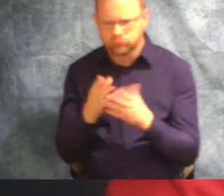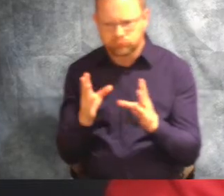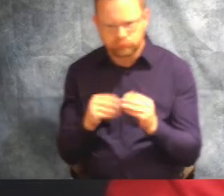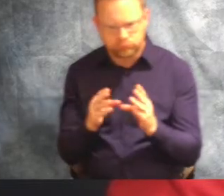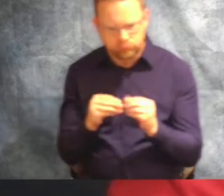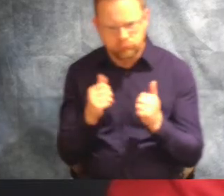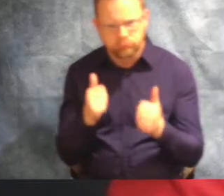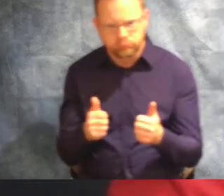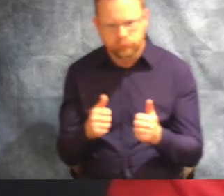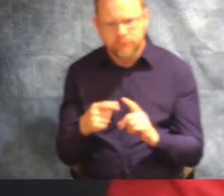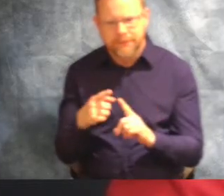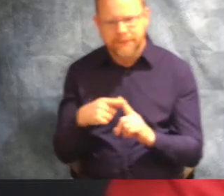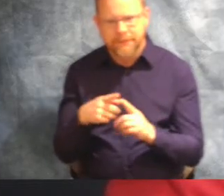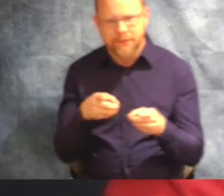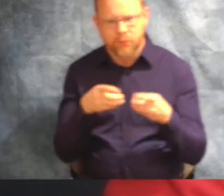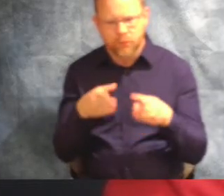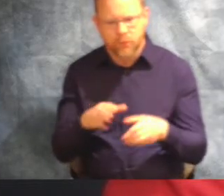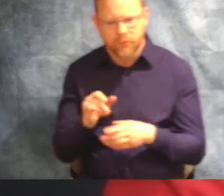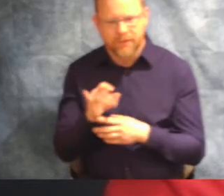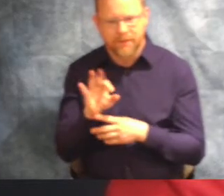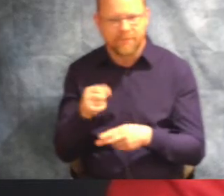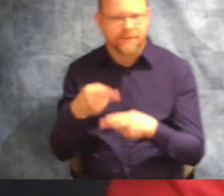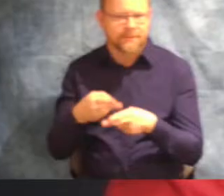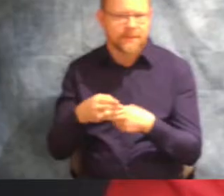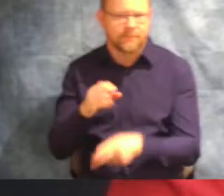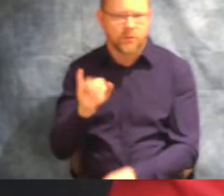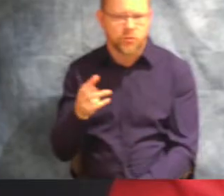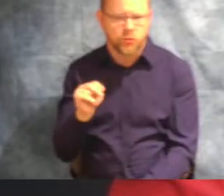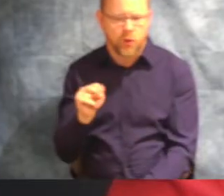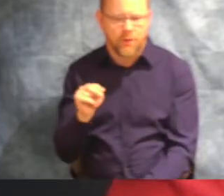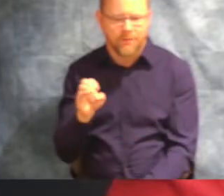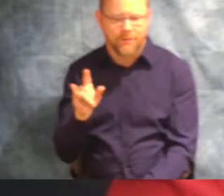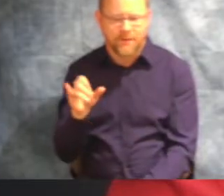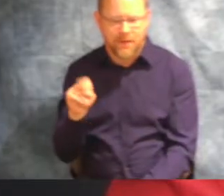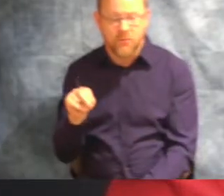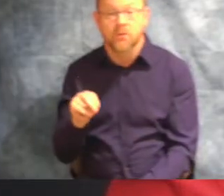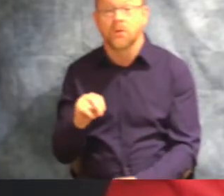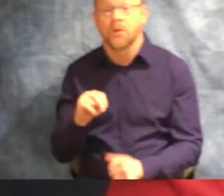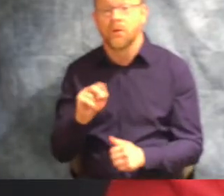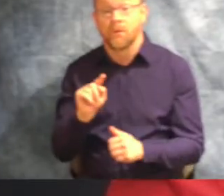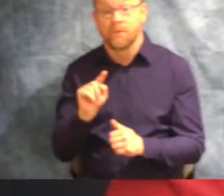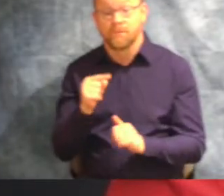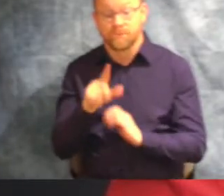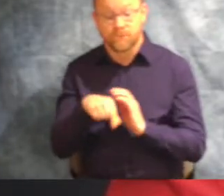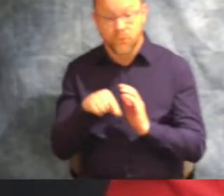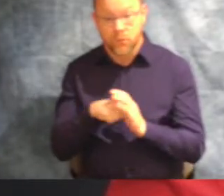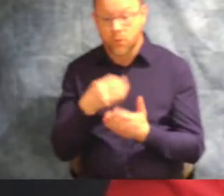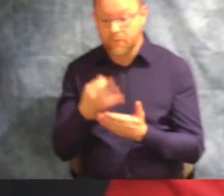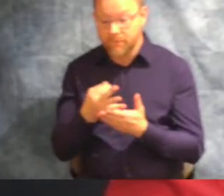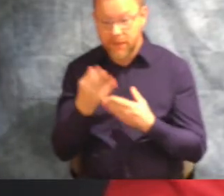interim Director of JFS John Nelson to review the first quarter financial updates related to